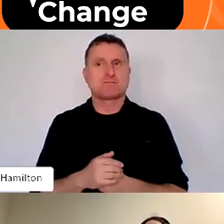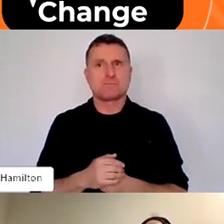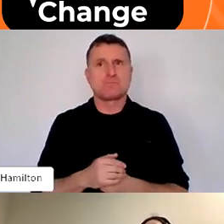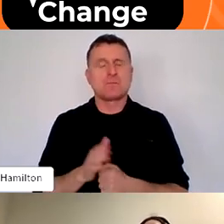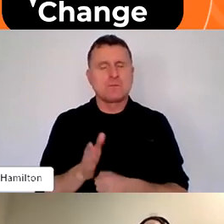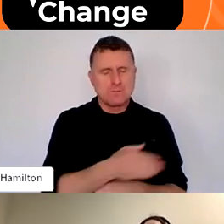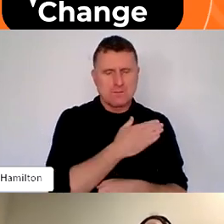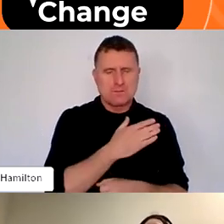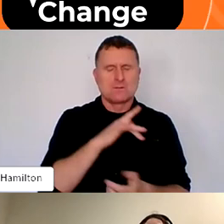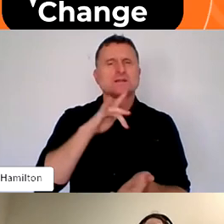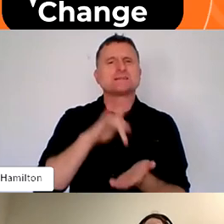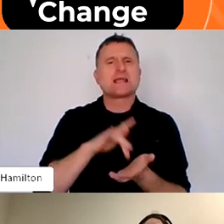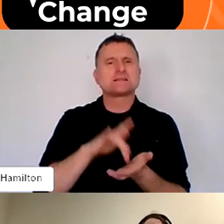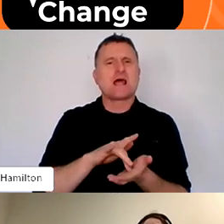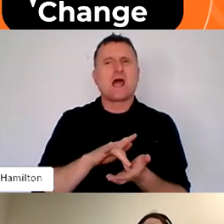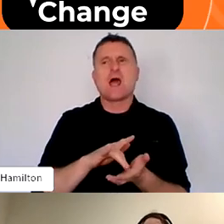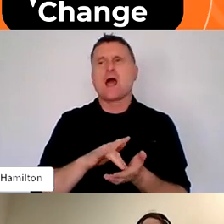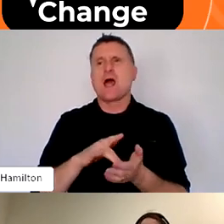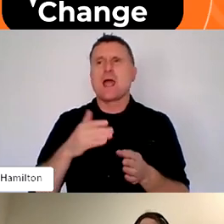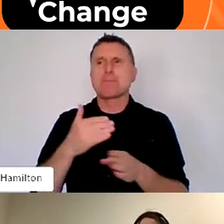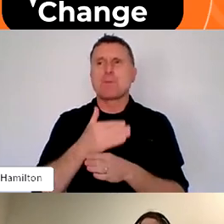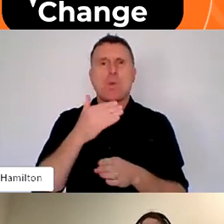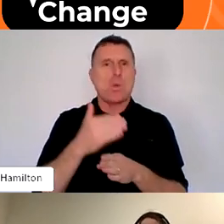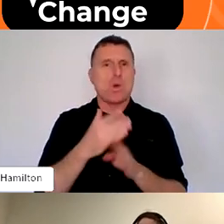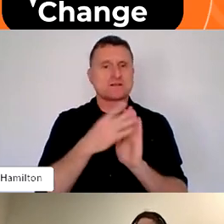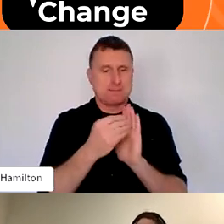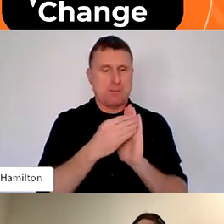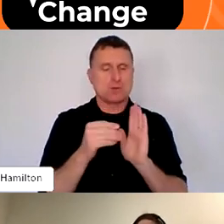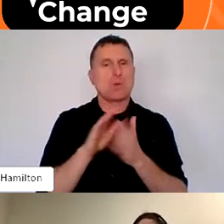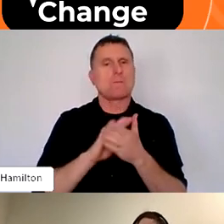provides for a far more inclusive experience. So when the centre